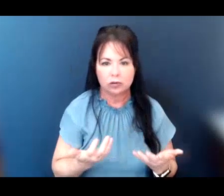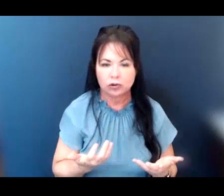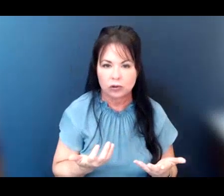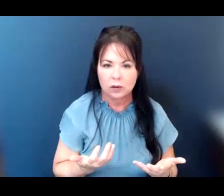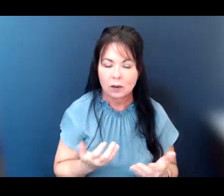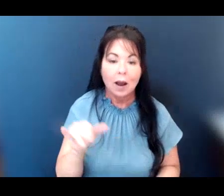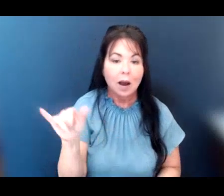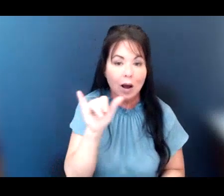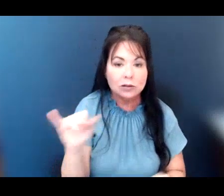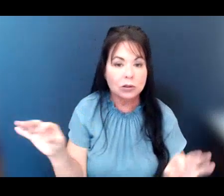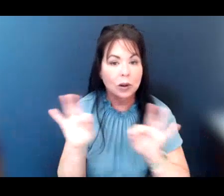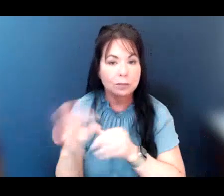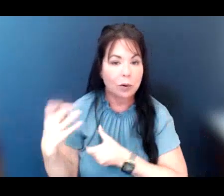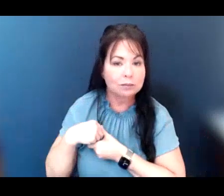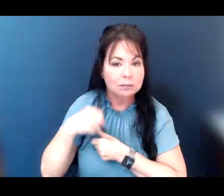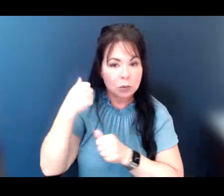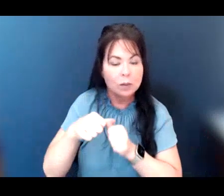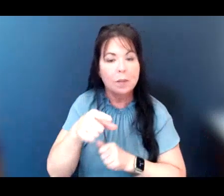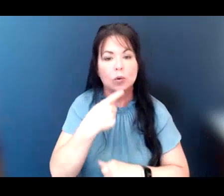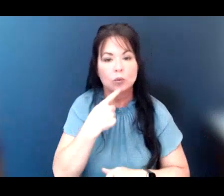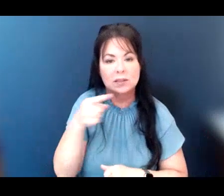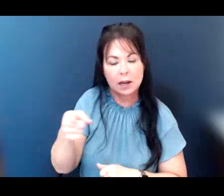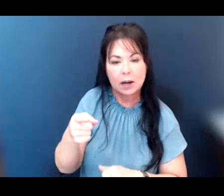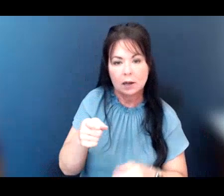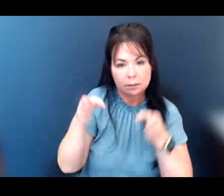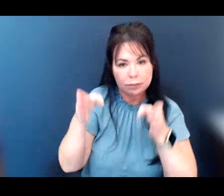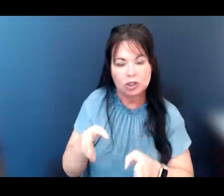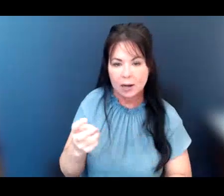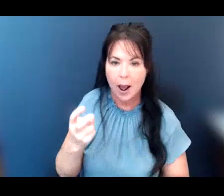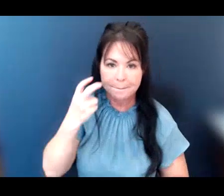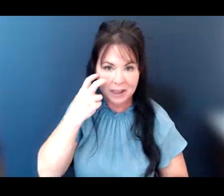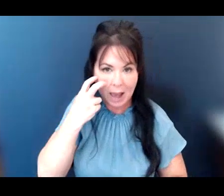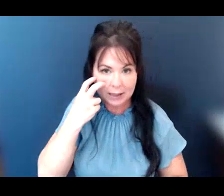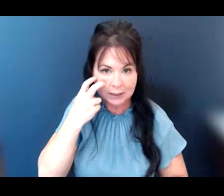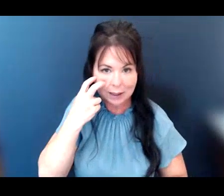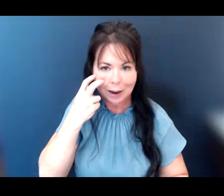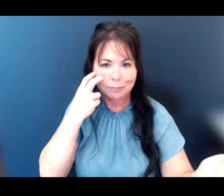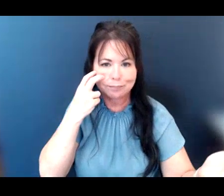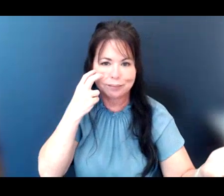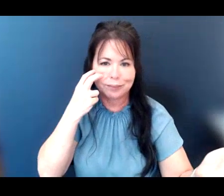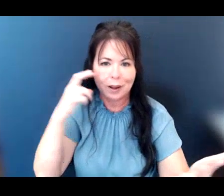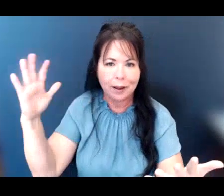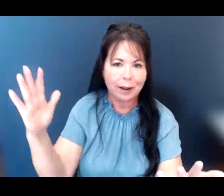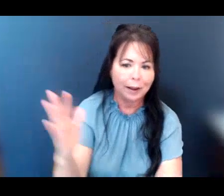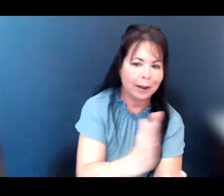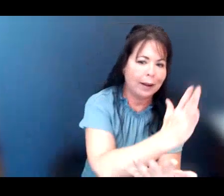say a person is blind, that can have a huge range of meanings. It can mean that perhaps they just have limited sight.